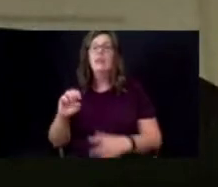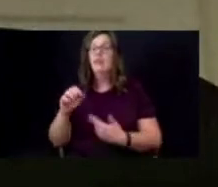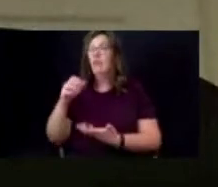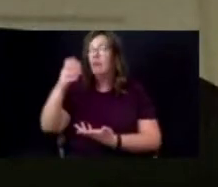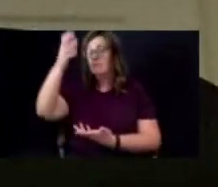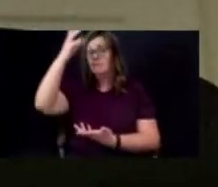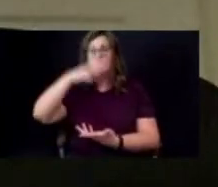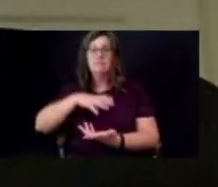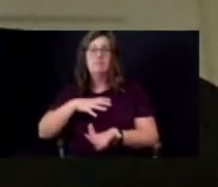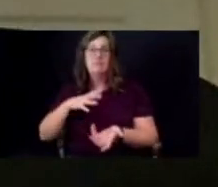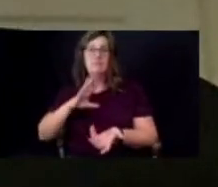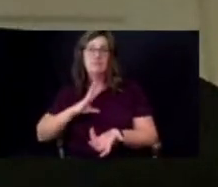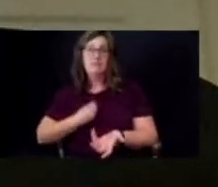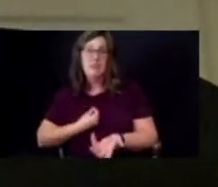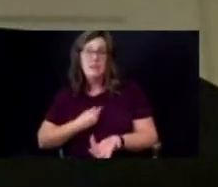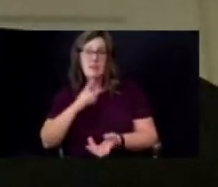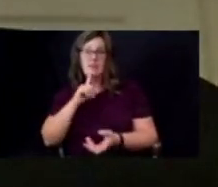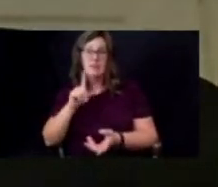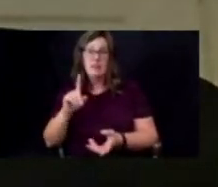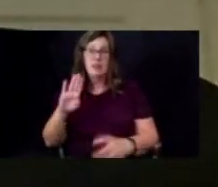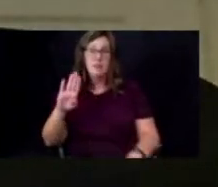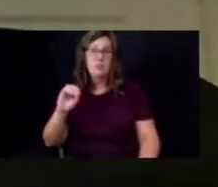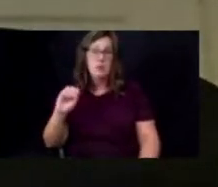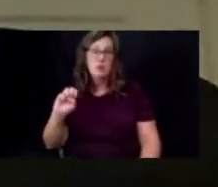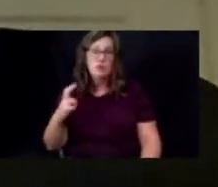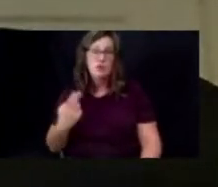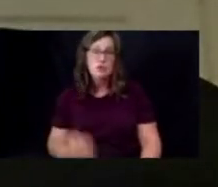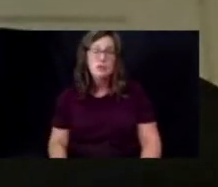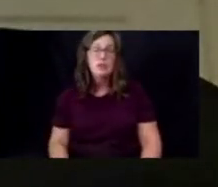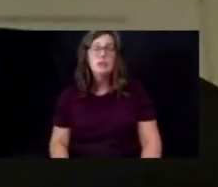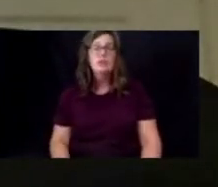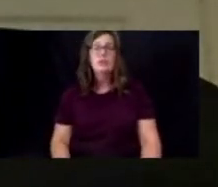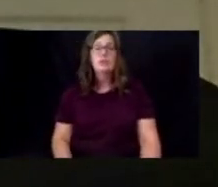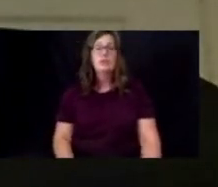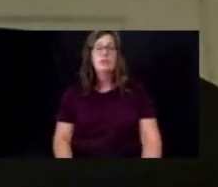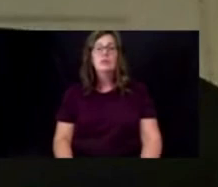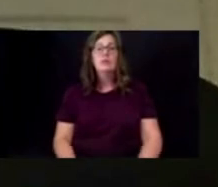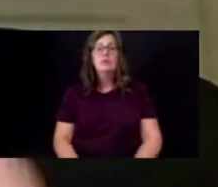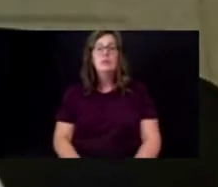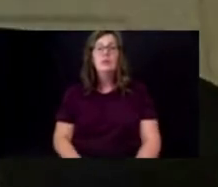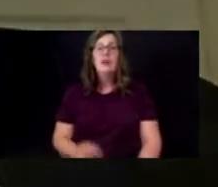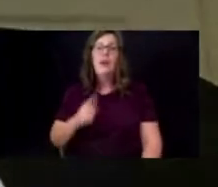trans woman doesn't mean that you know you should be like oh my god let's get all of the clothes and